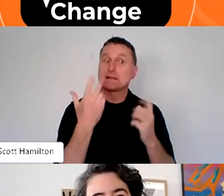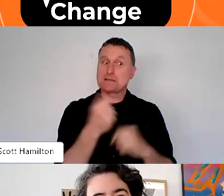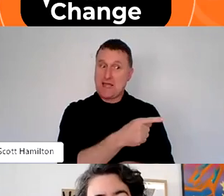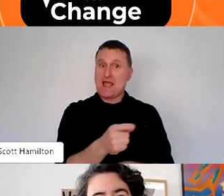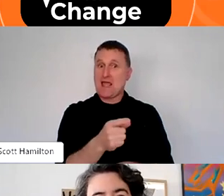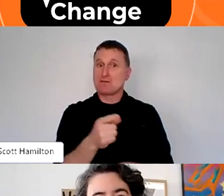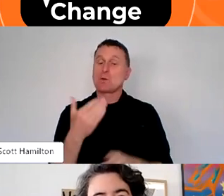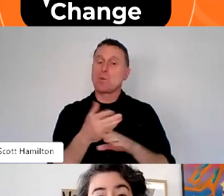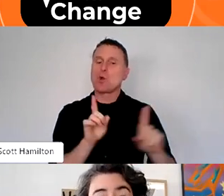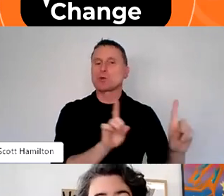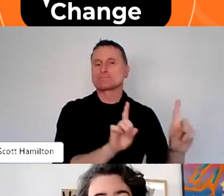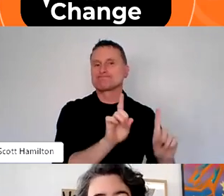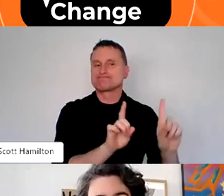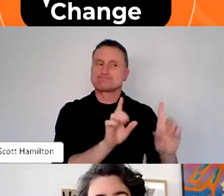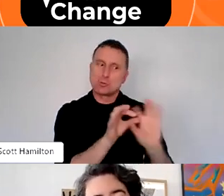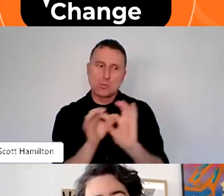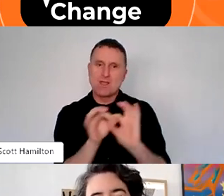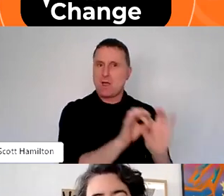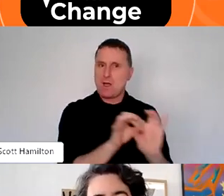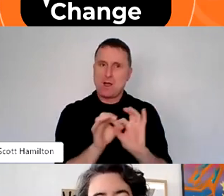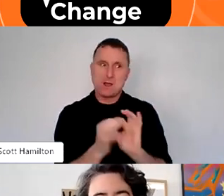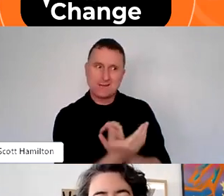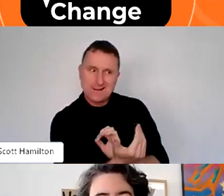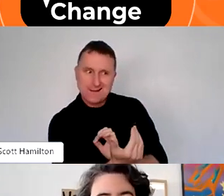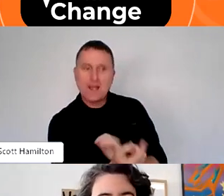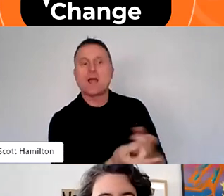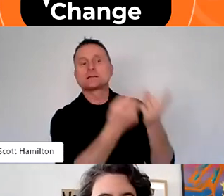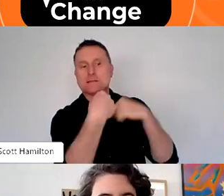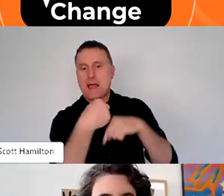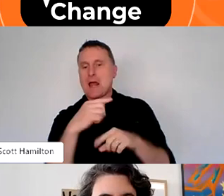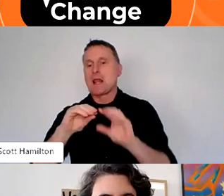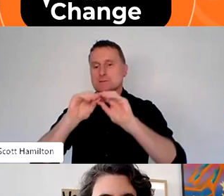them to make those a reality in our education sector. Thank you